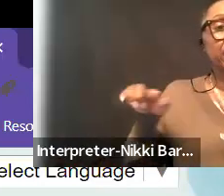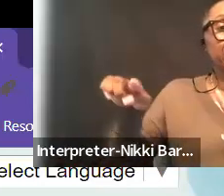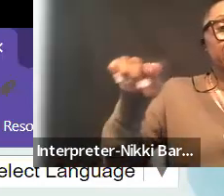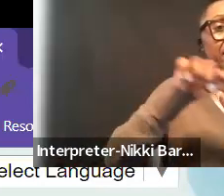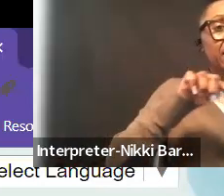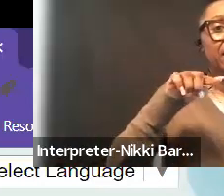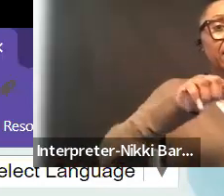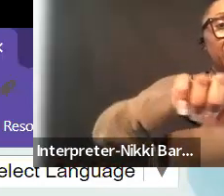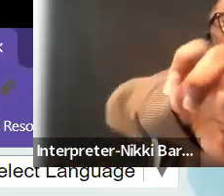You know how people retire and then they get new people in there and then they have to learn the process again.